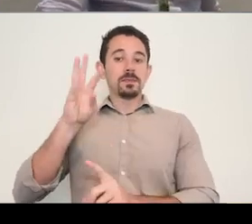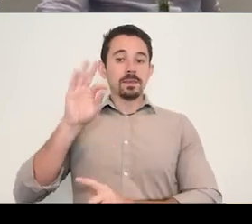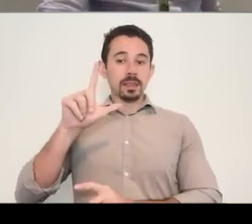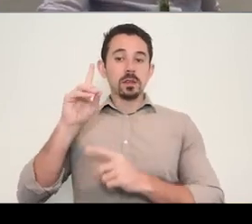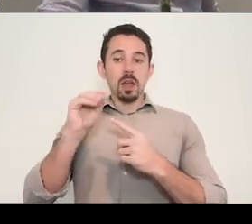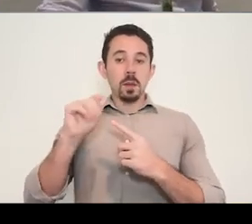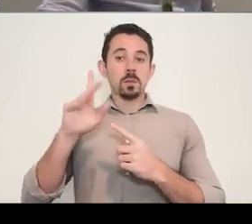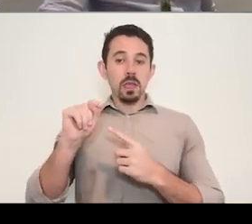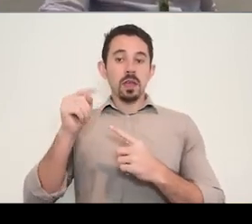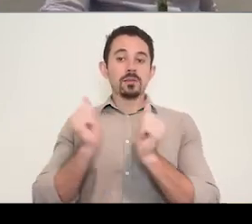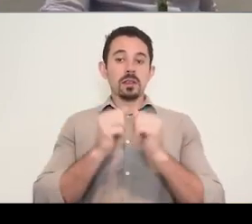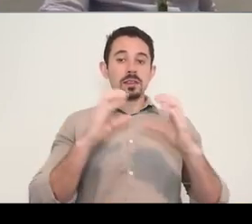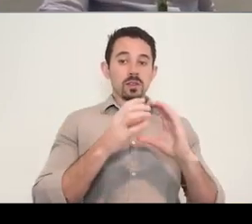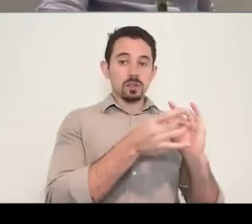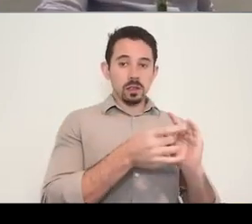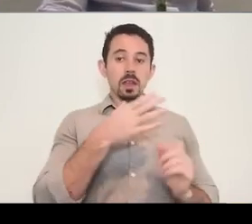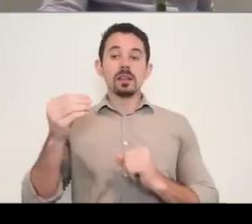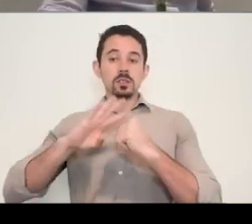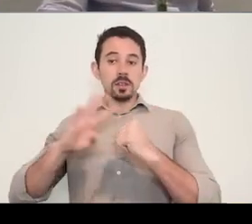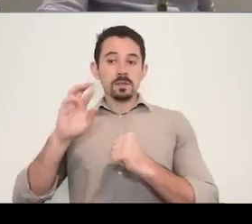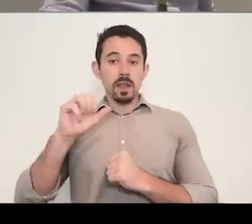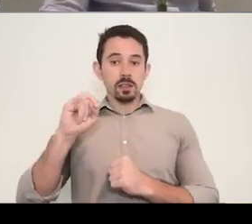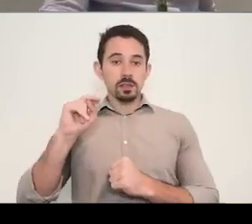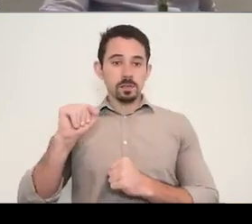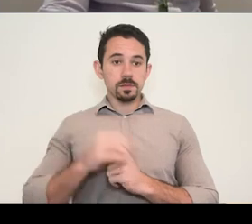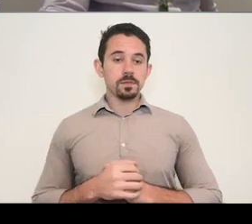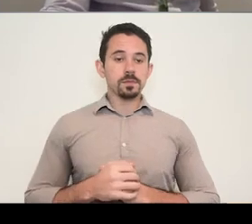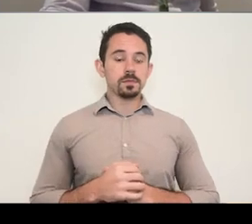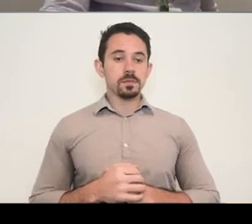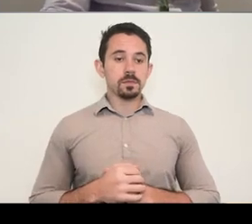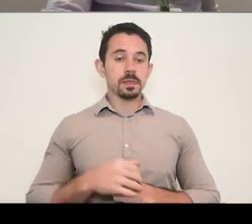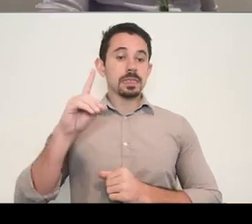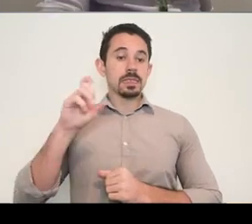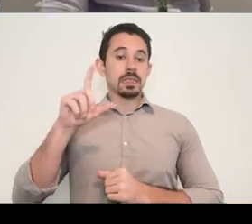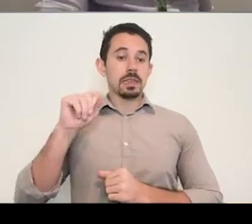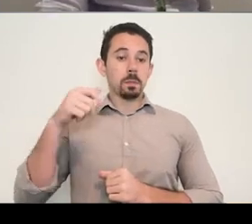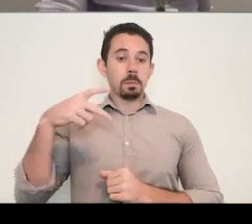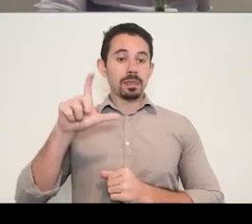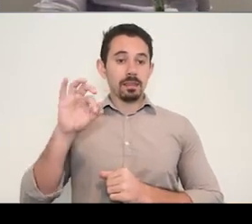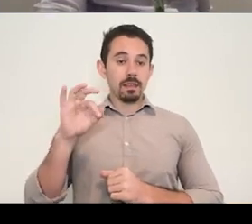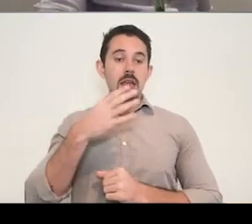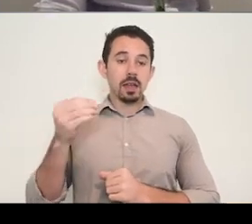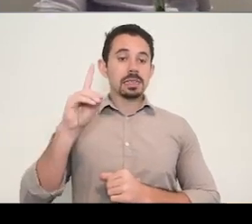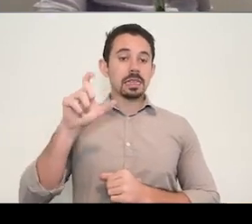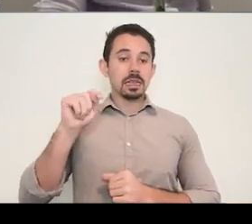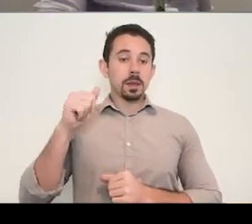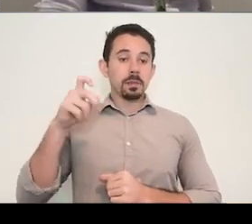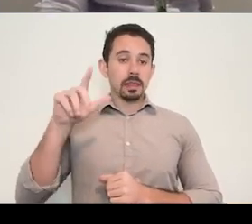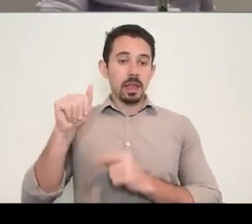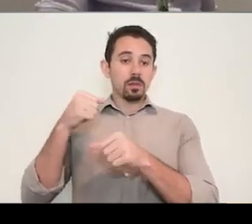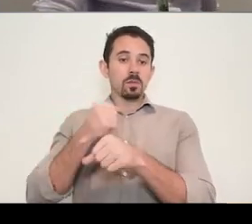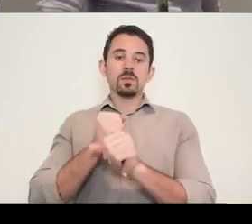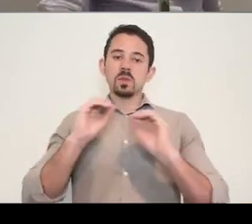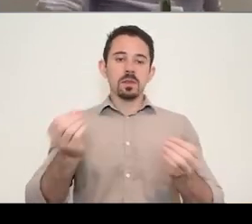Delta PelF and delta PelA formed no biofilm or detectable Pel. The